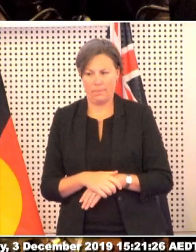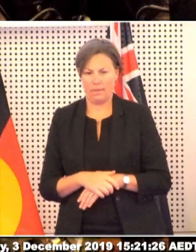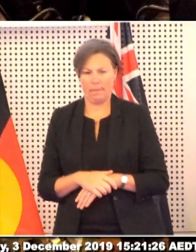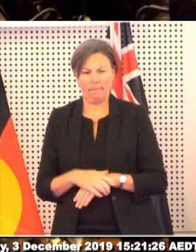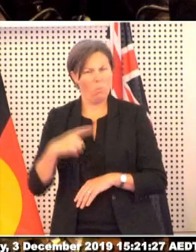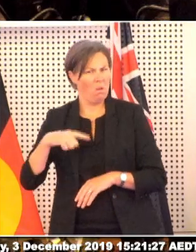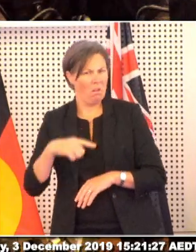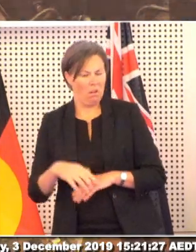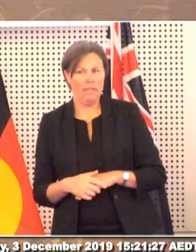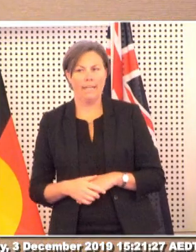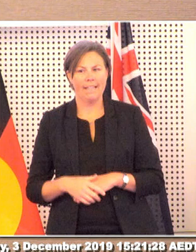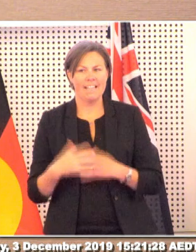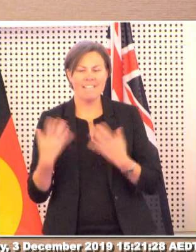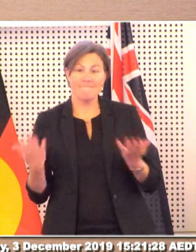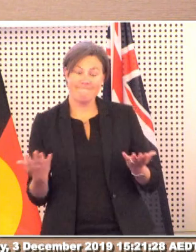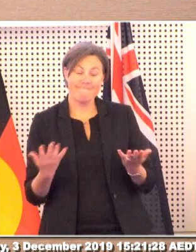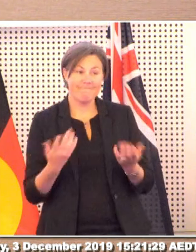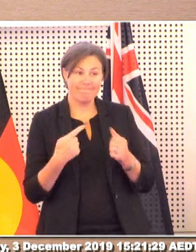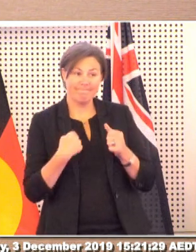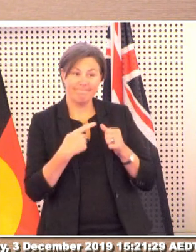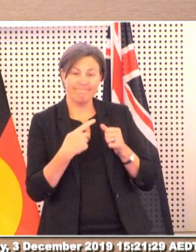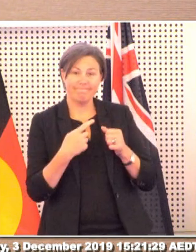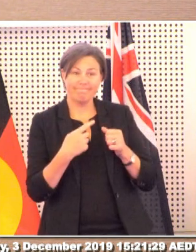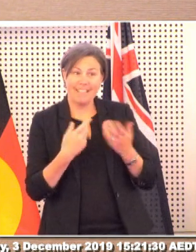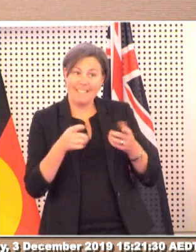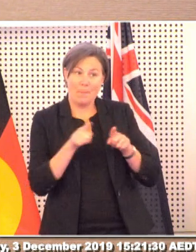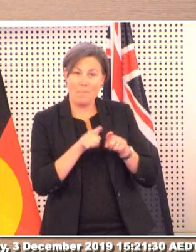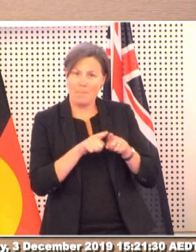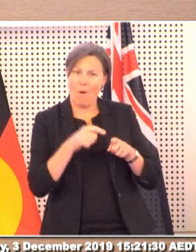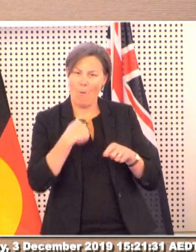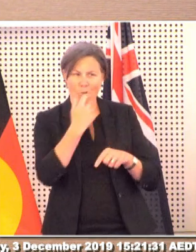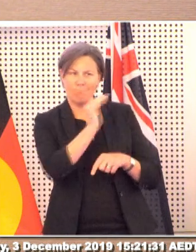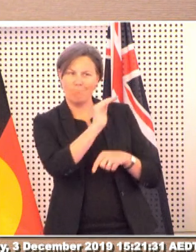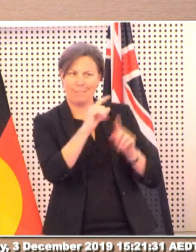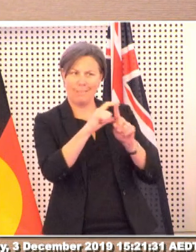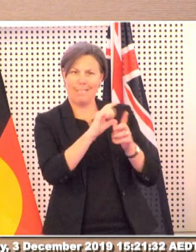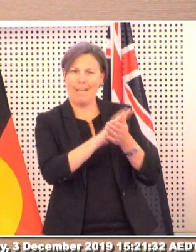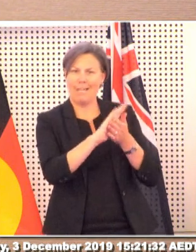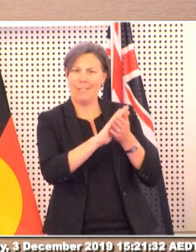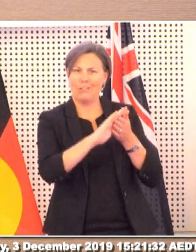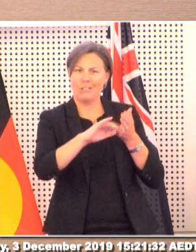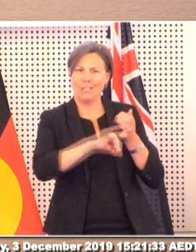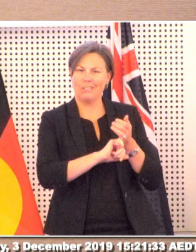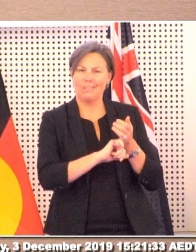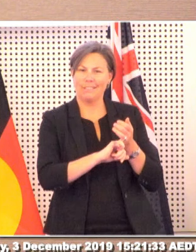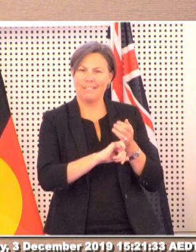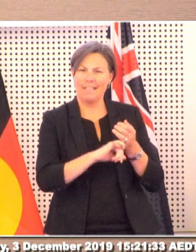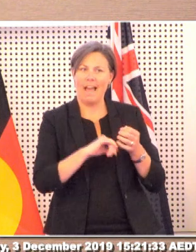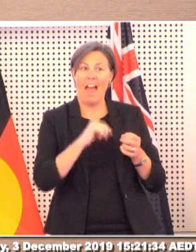Services. They – I think their view is that two visits a year is sufficient and we’d